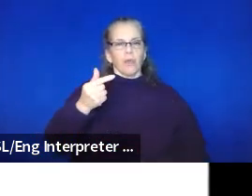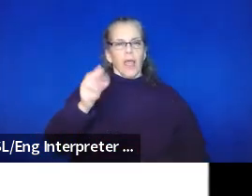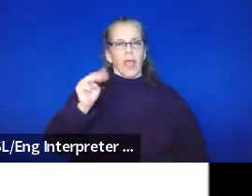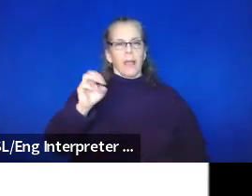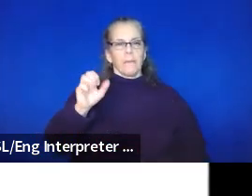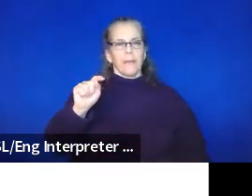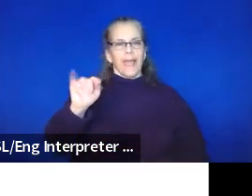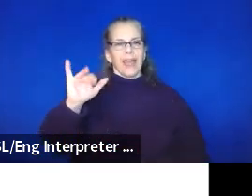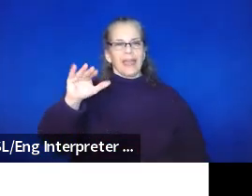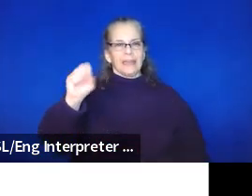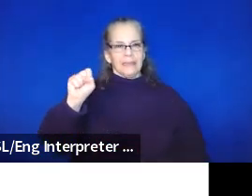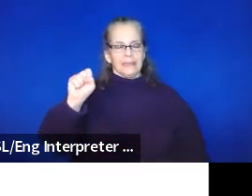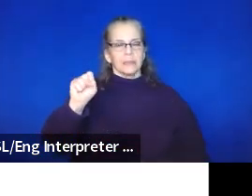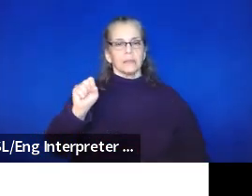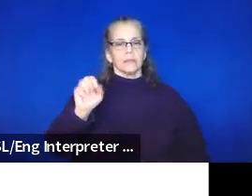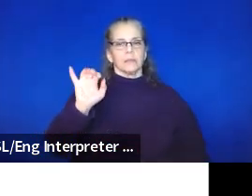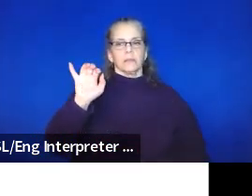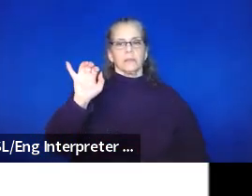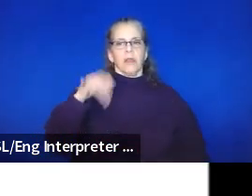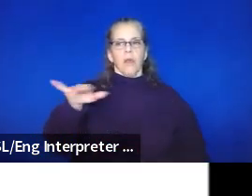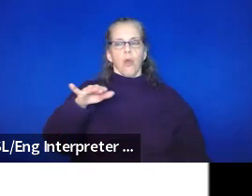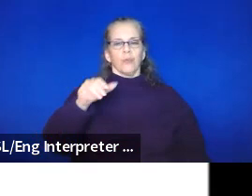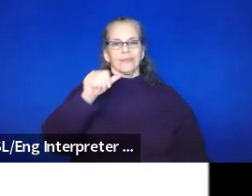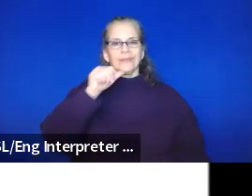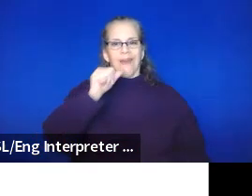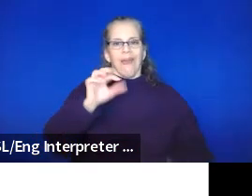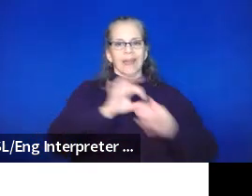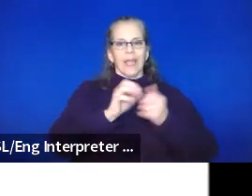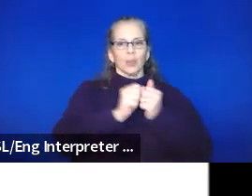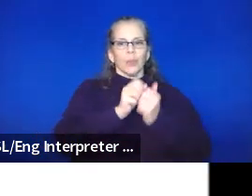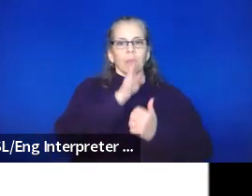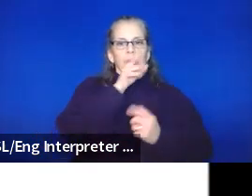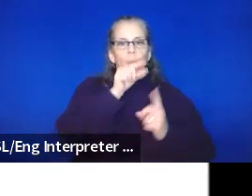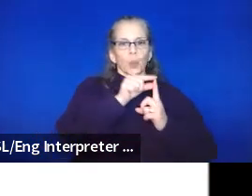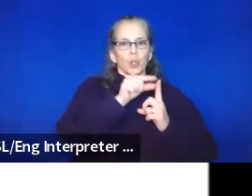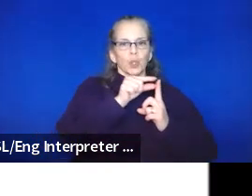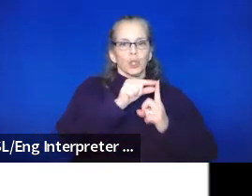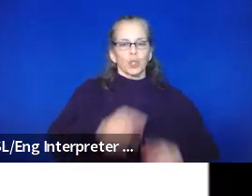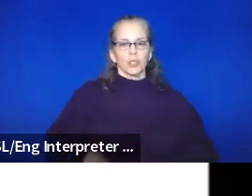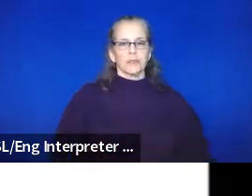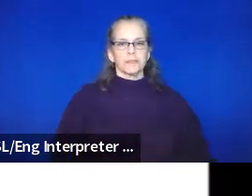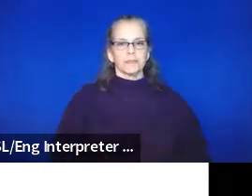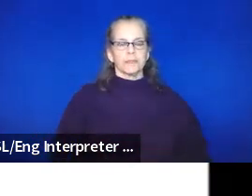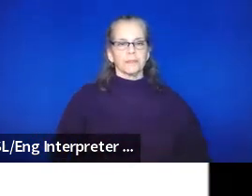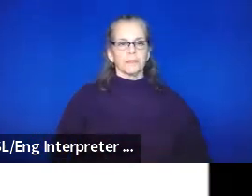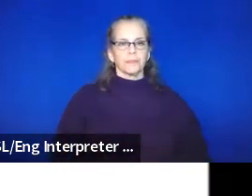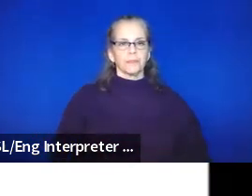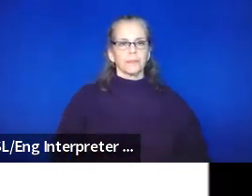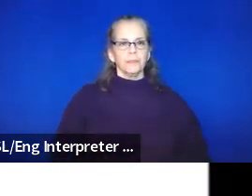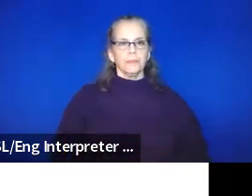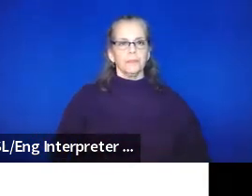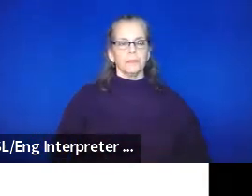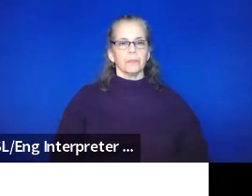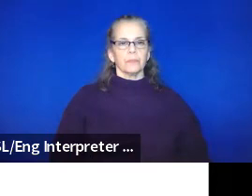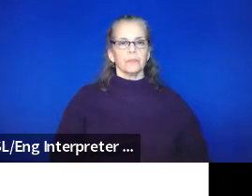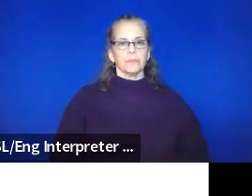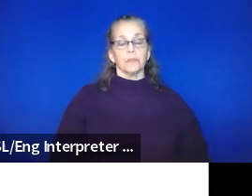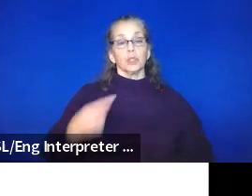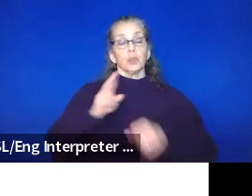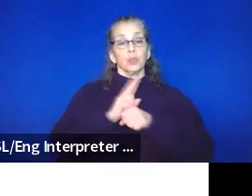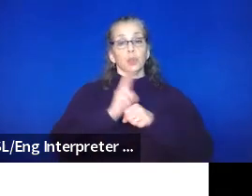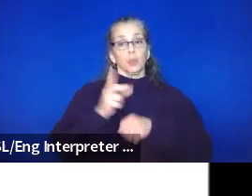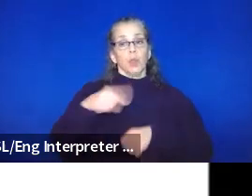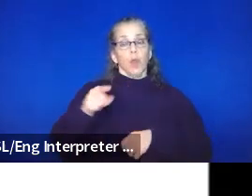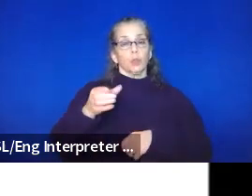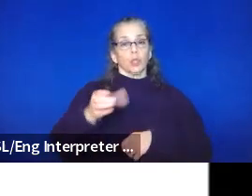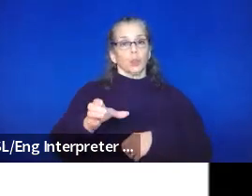the unsaid meaning of things. So, we use these cues to create a mental model